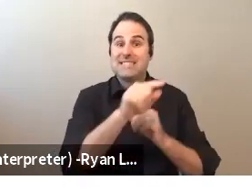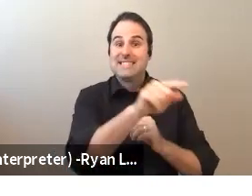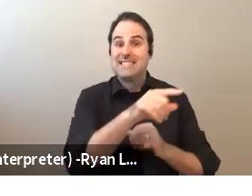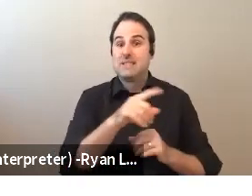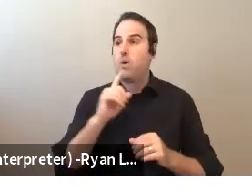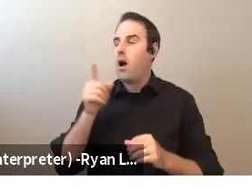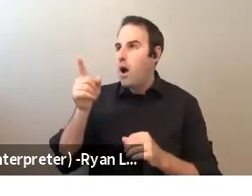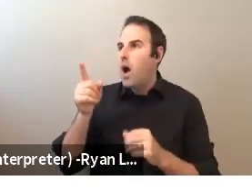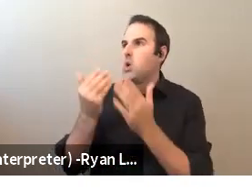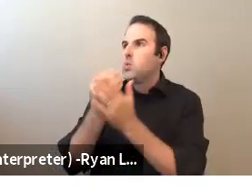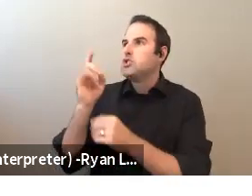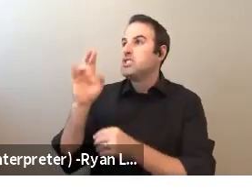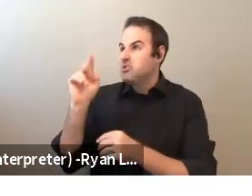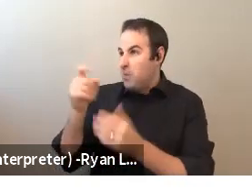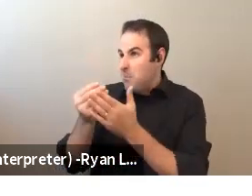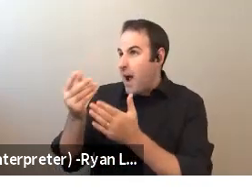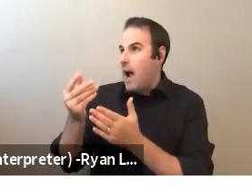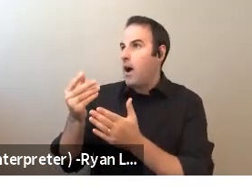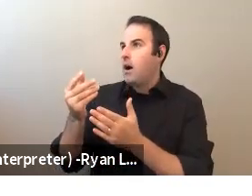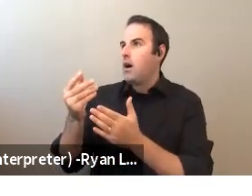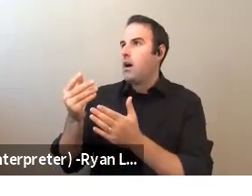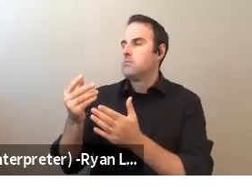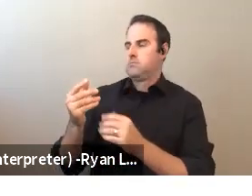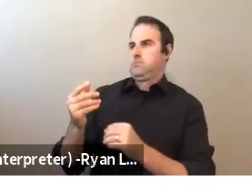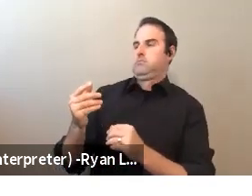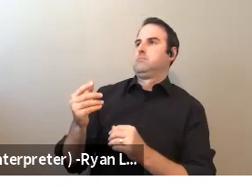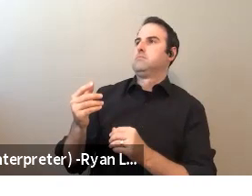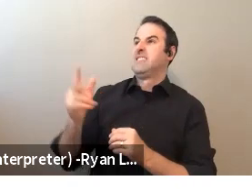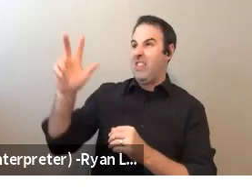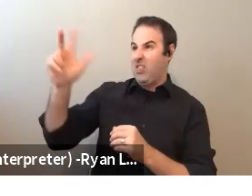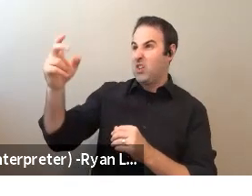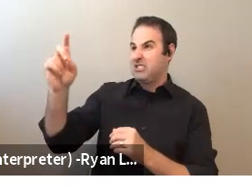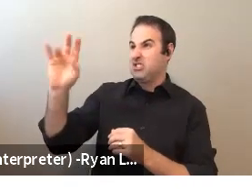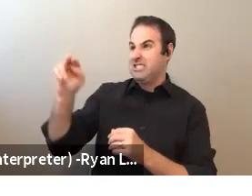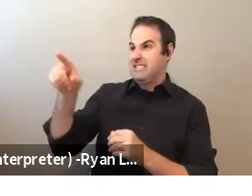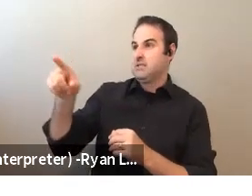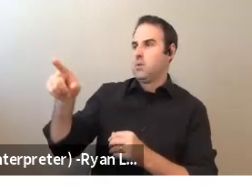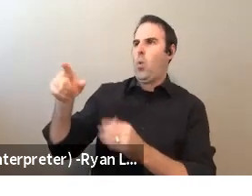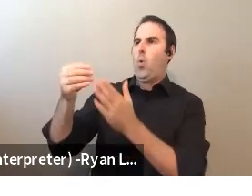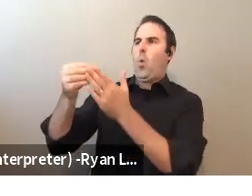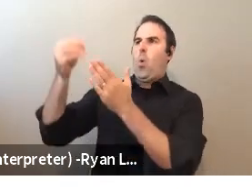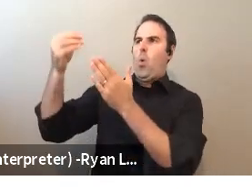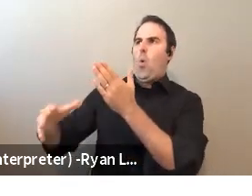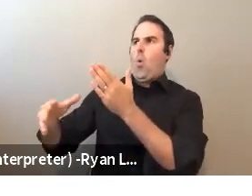Sally Potter: Is, you know, half the cost and then they see that the first edition is like 99 cents.